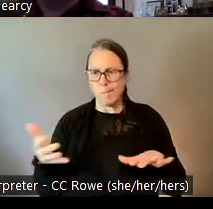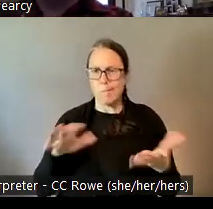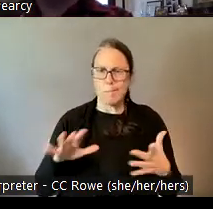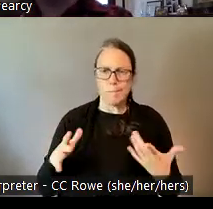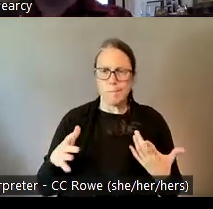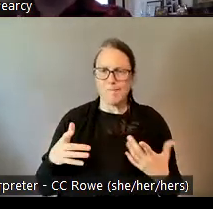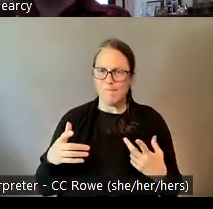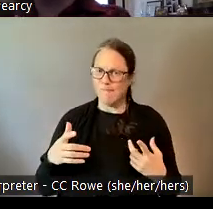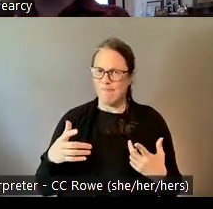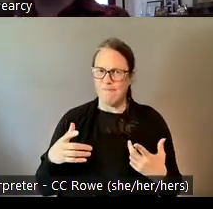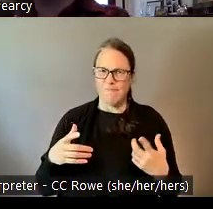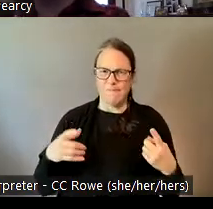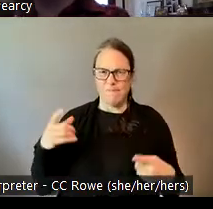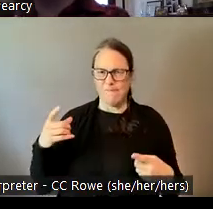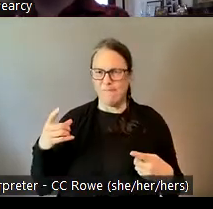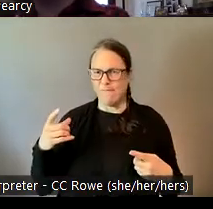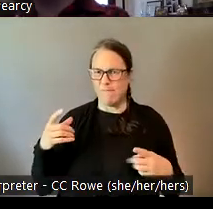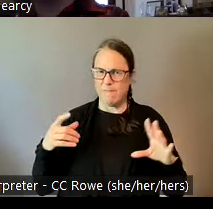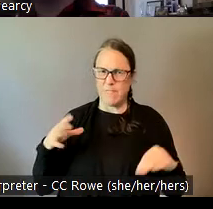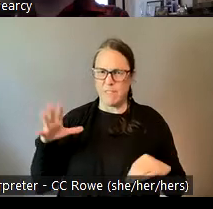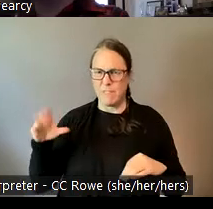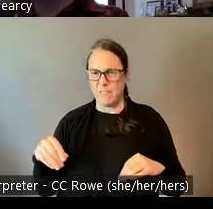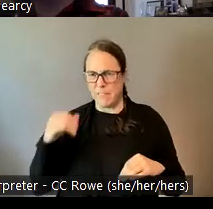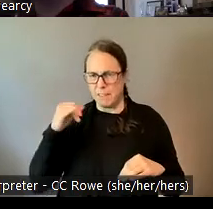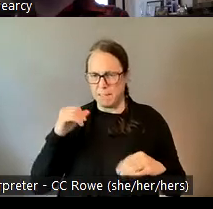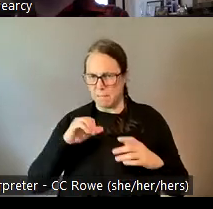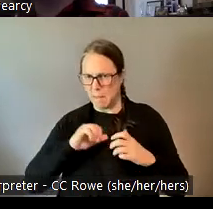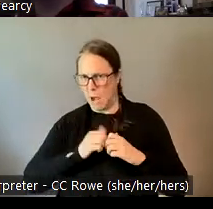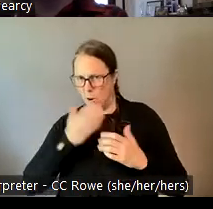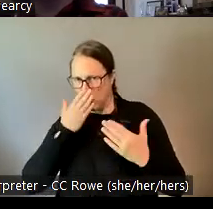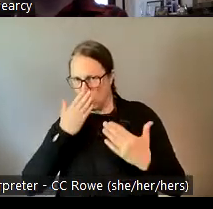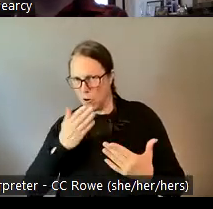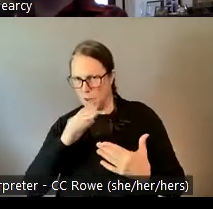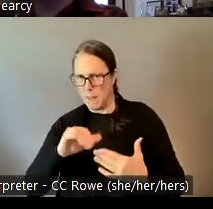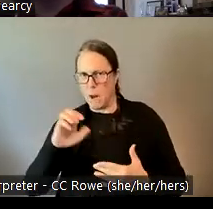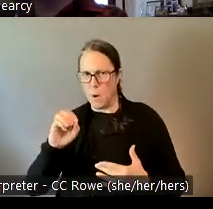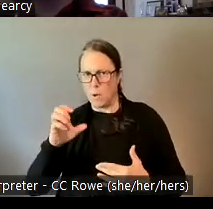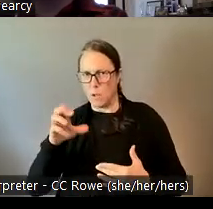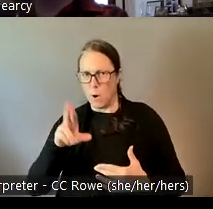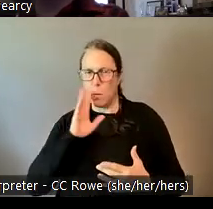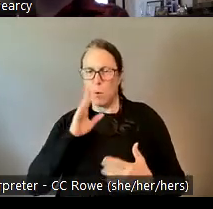as to how well the optical character recognition is going to work.